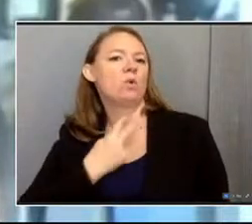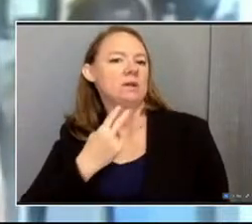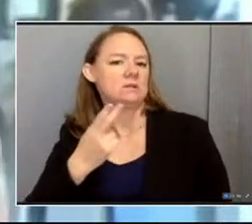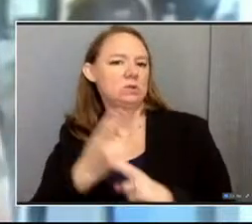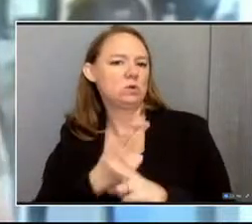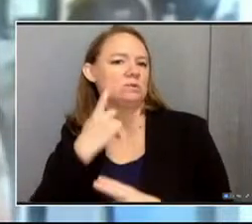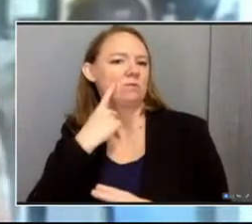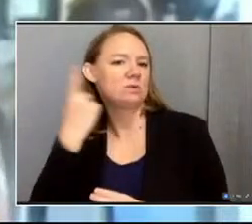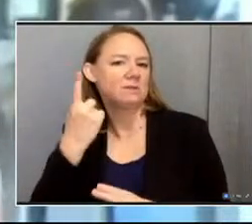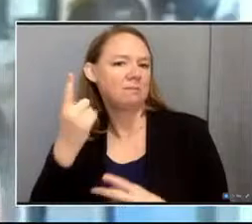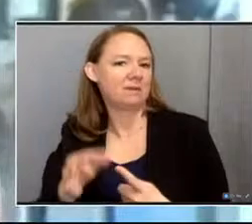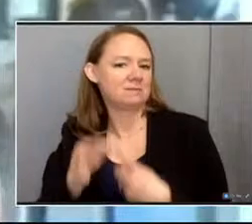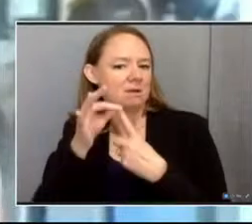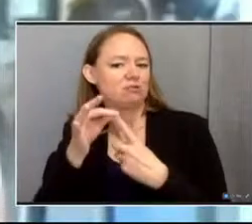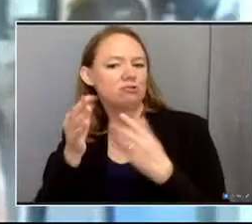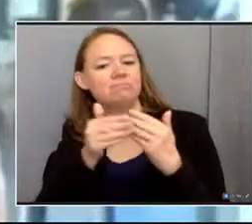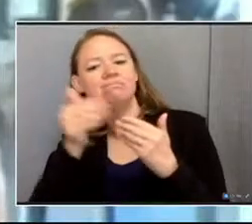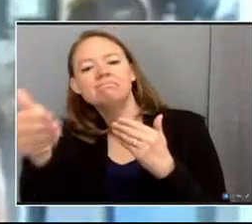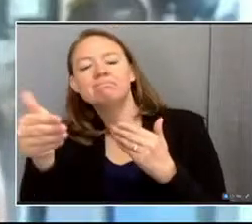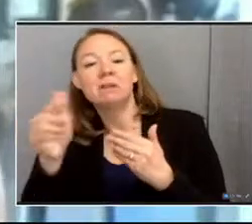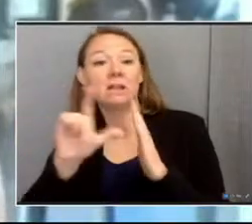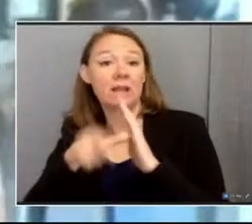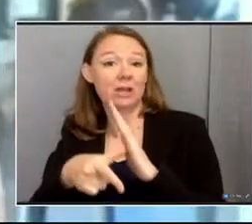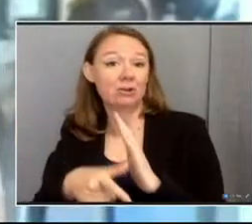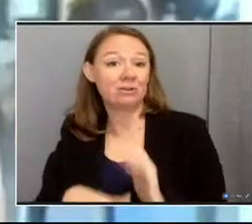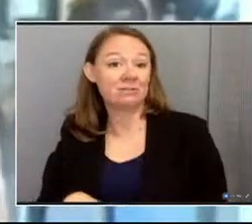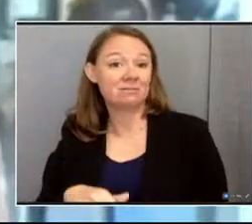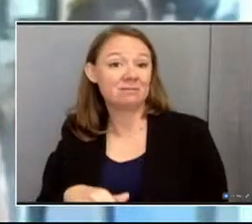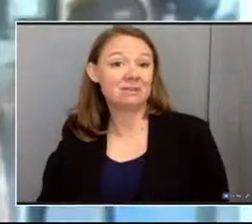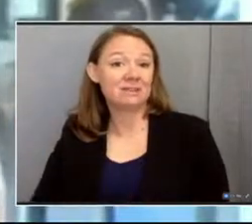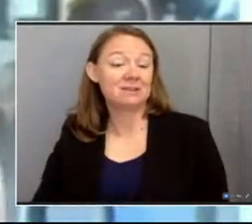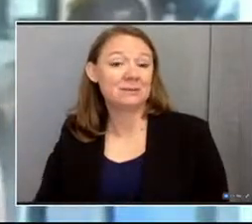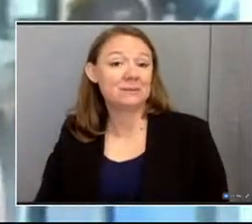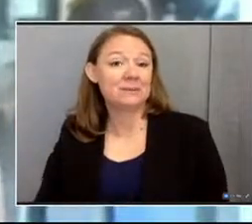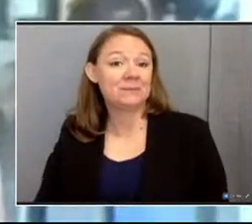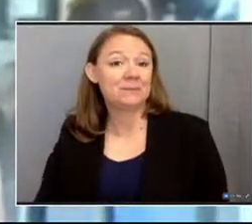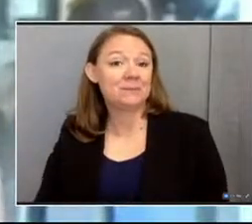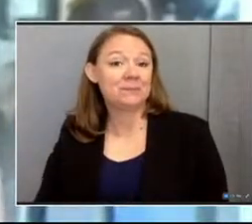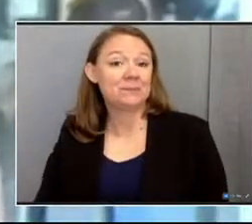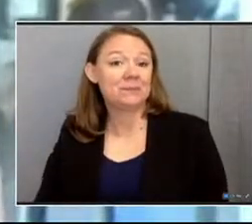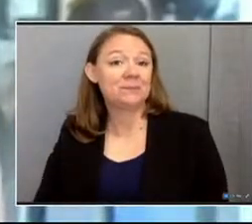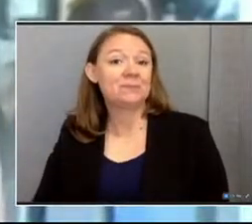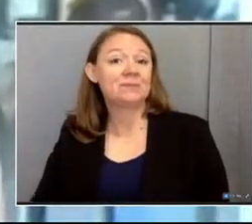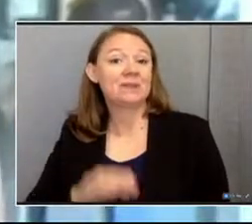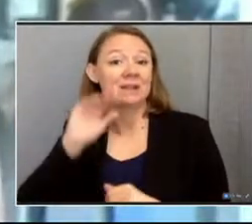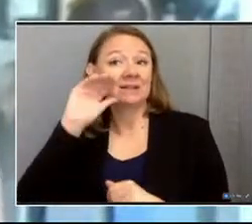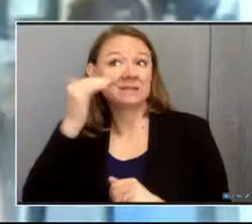It would seem that they would be right in the culmination of their thoughts. In my sixth year of